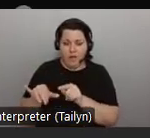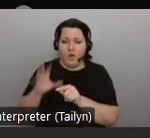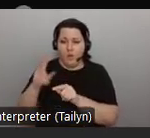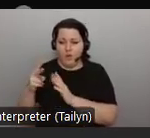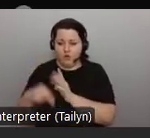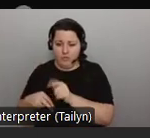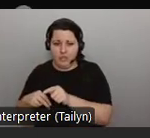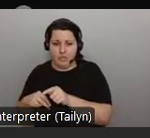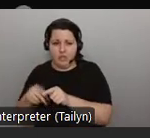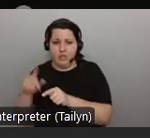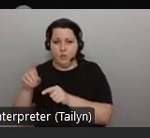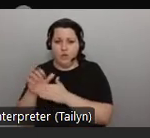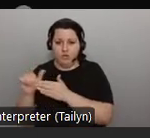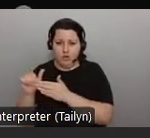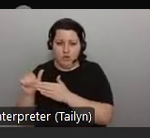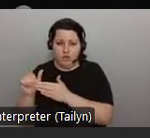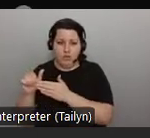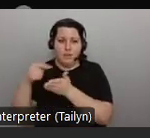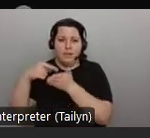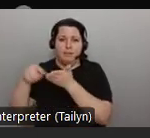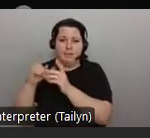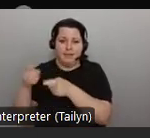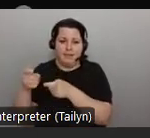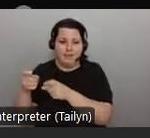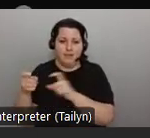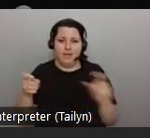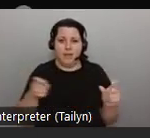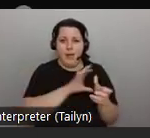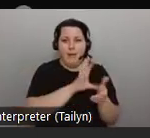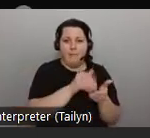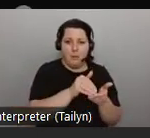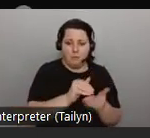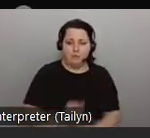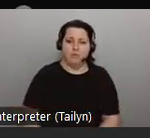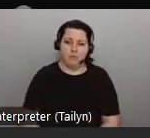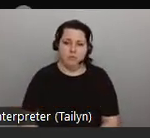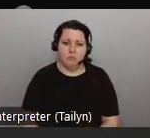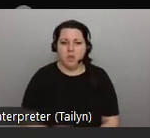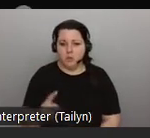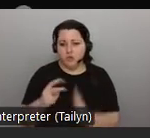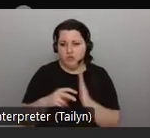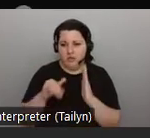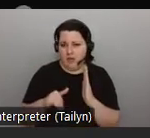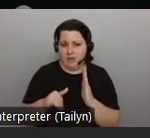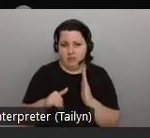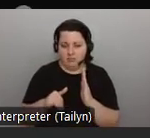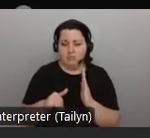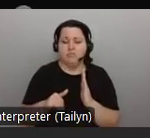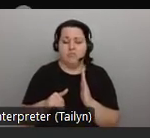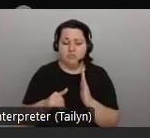, when it finds that are gets to it, is going to read $100